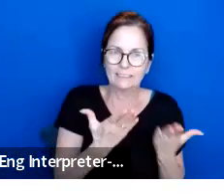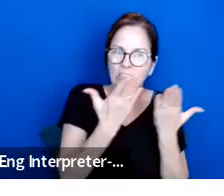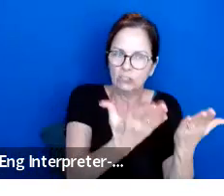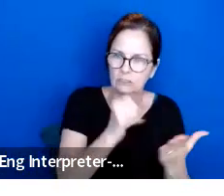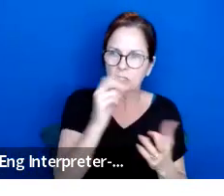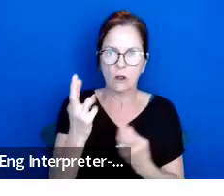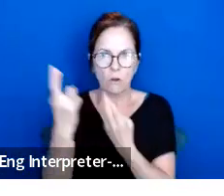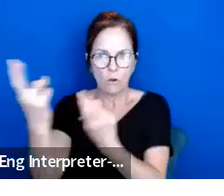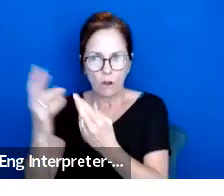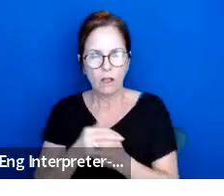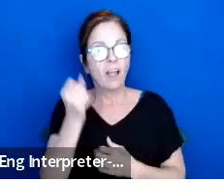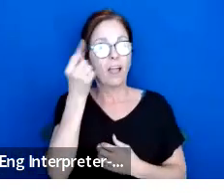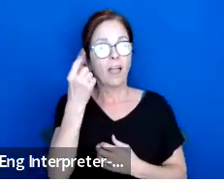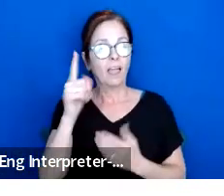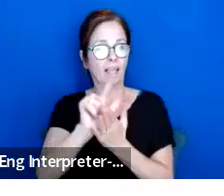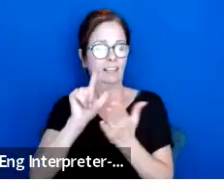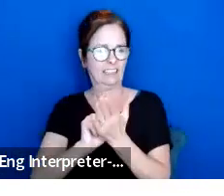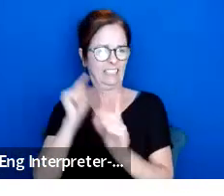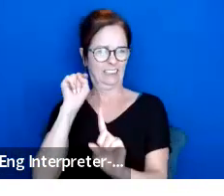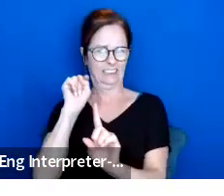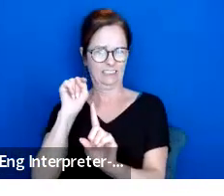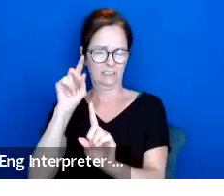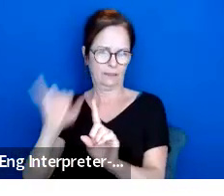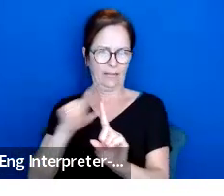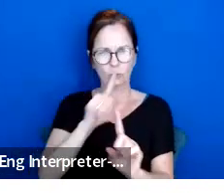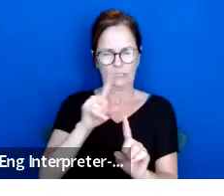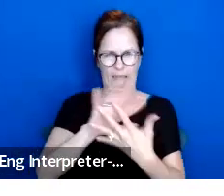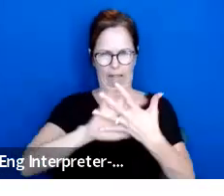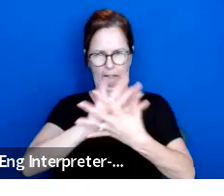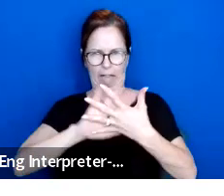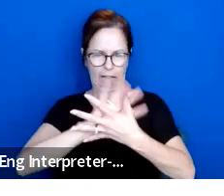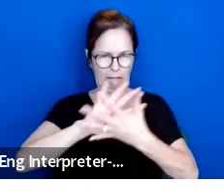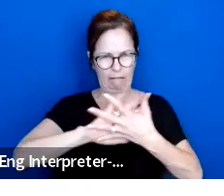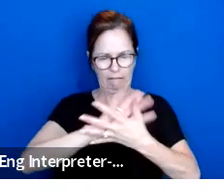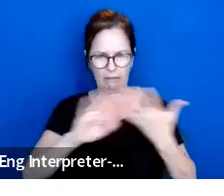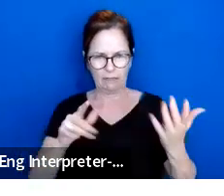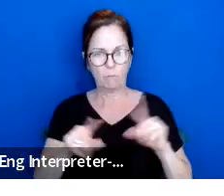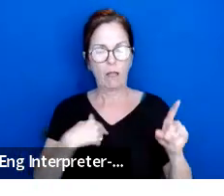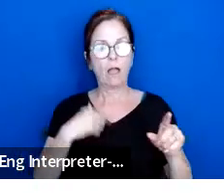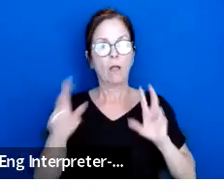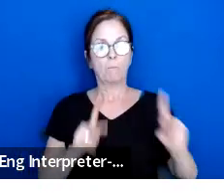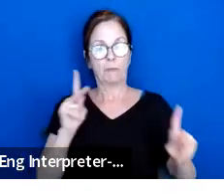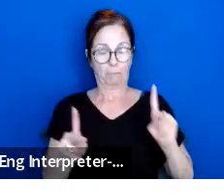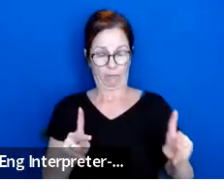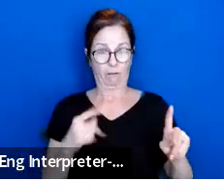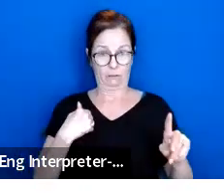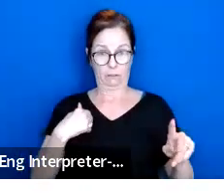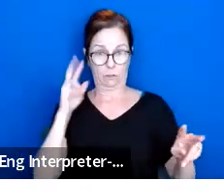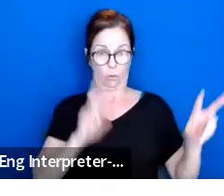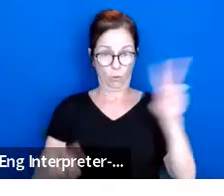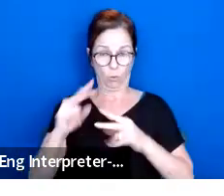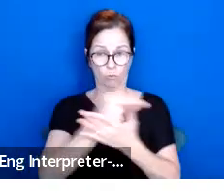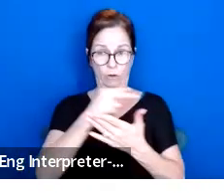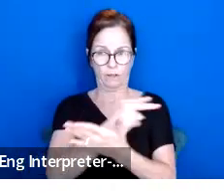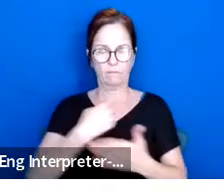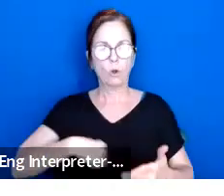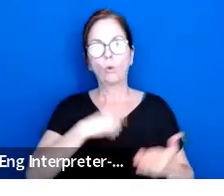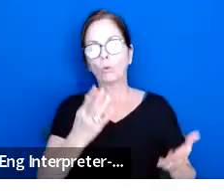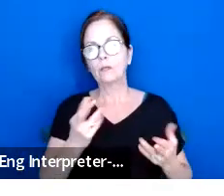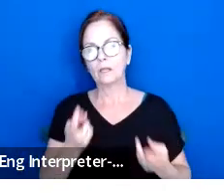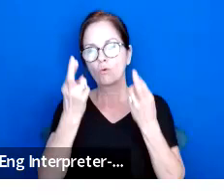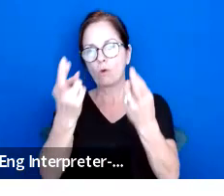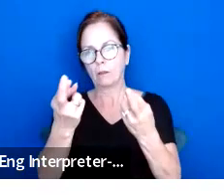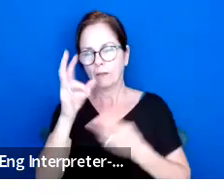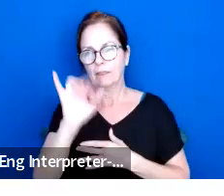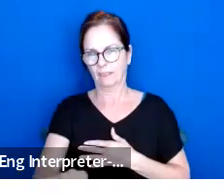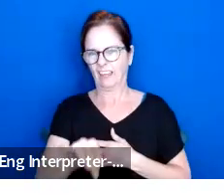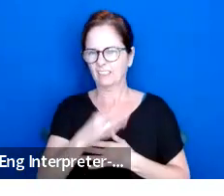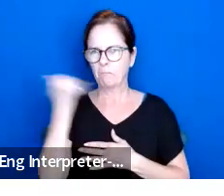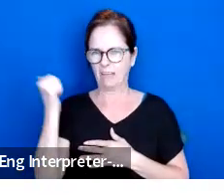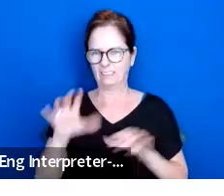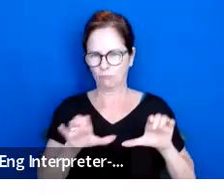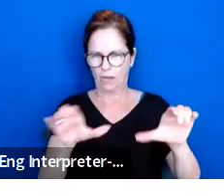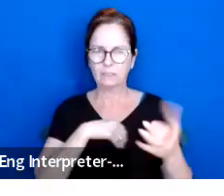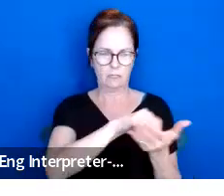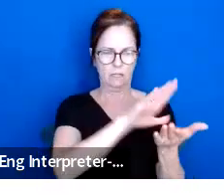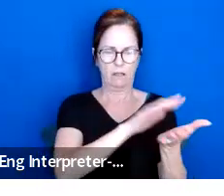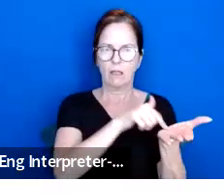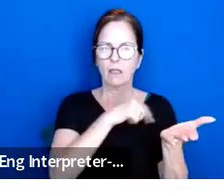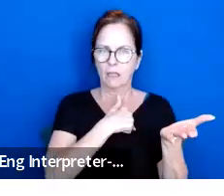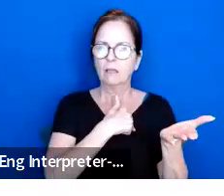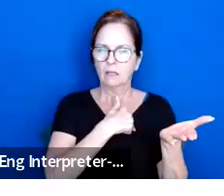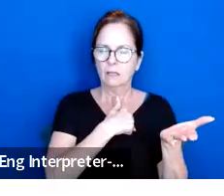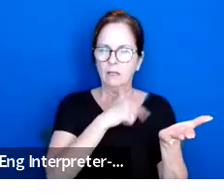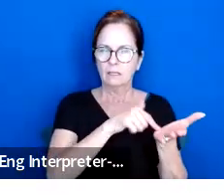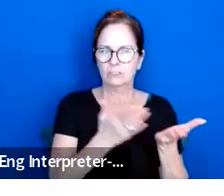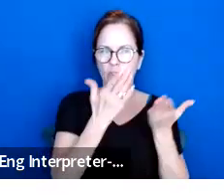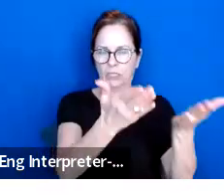We've been told it's a gray area. So as reviewers, as folks who are reviewing, we, we recommend as a best practice that you put suggestions on the separate piece of paper or and encourage your committee to put those suggestions on separate pieces of paper.